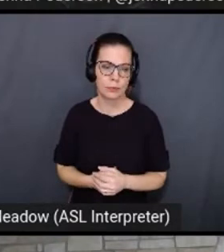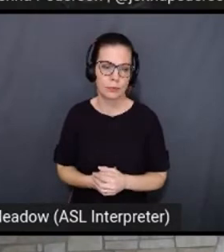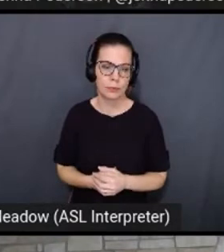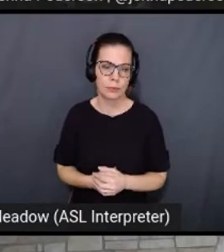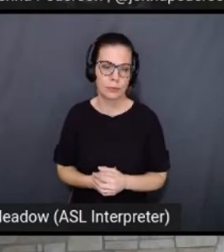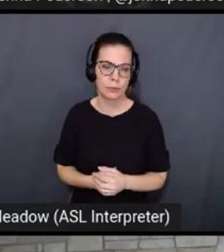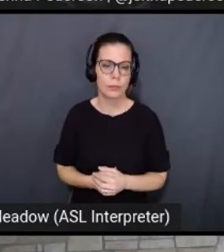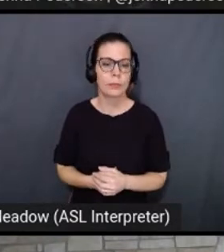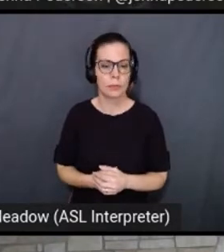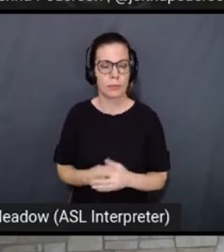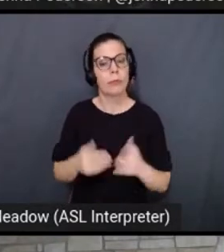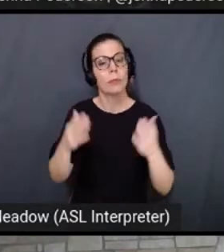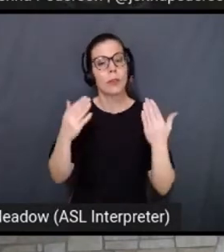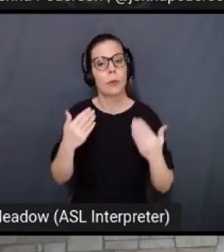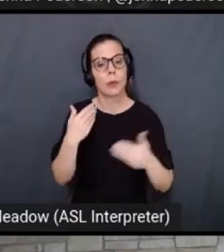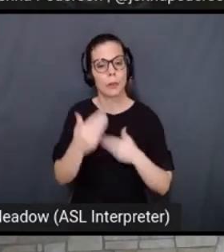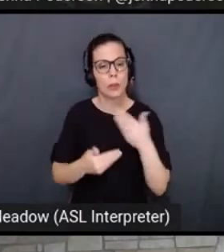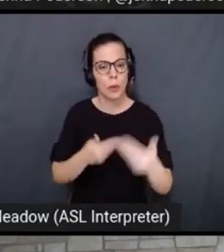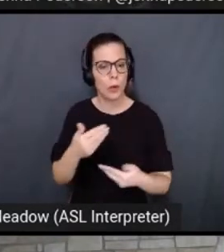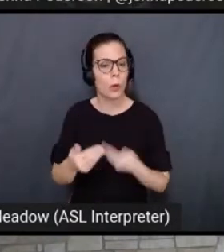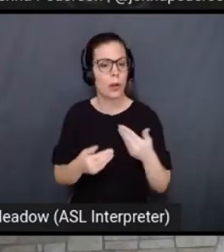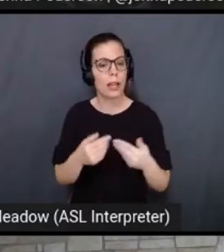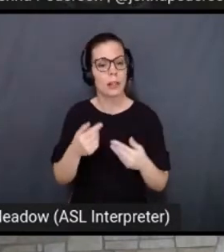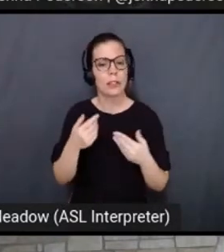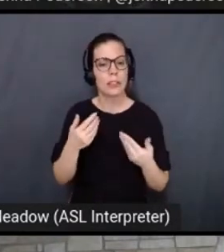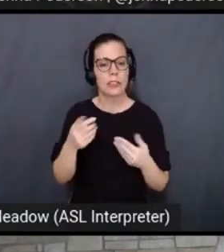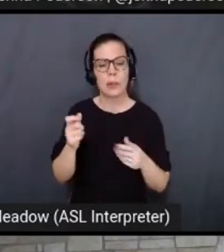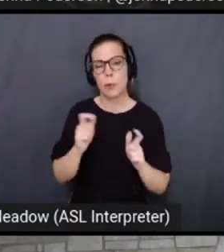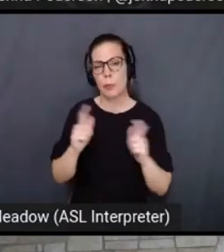And then as we go on to something a little larger, just for this demo.